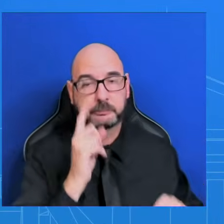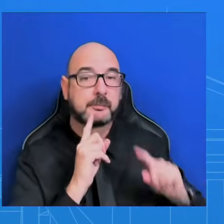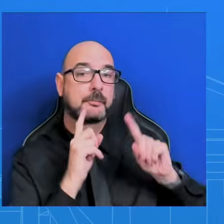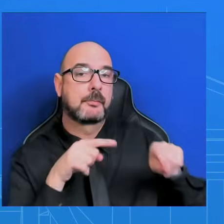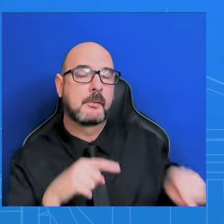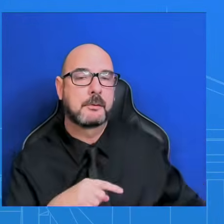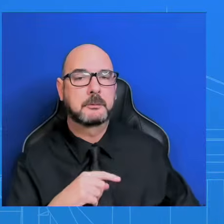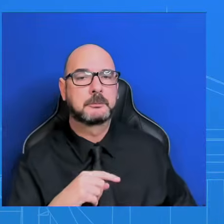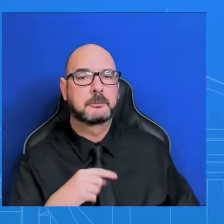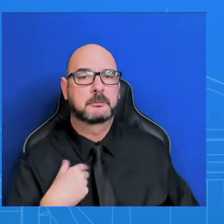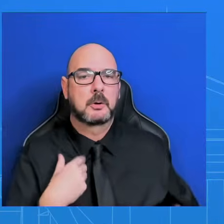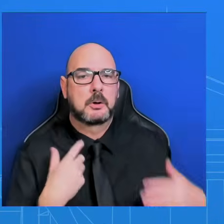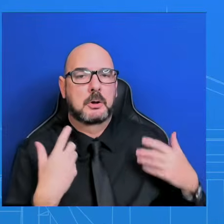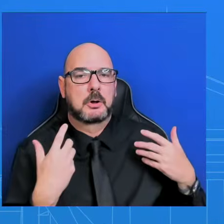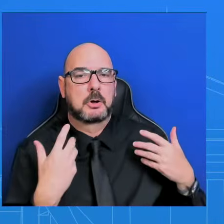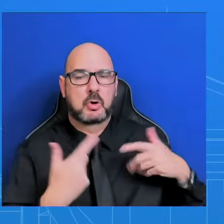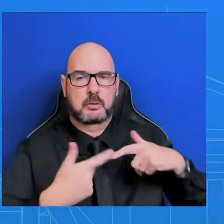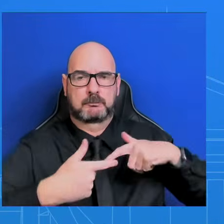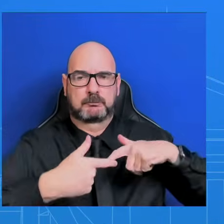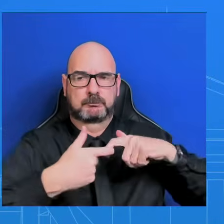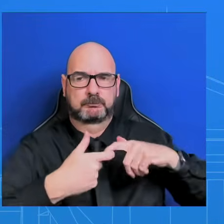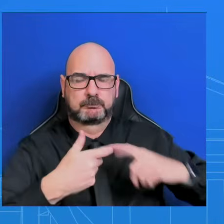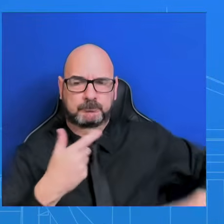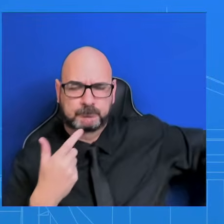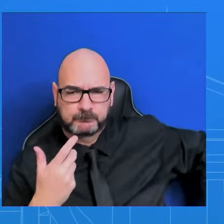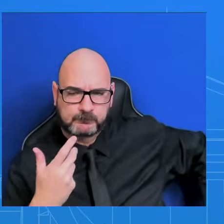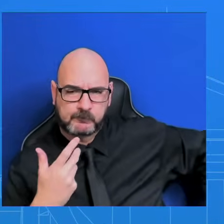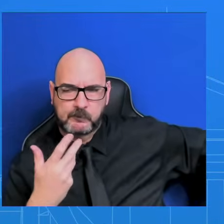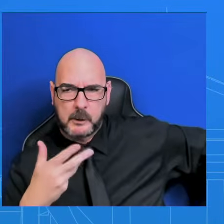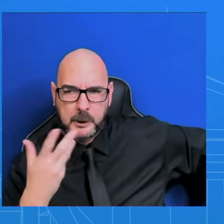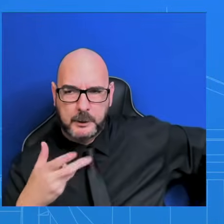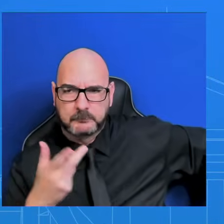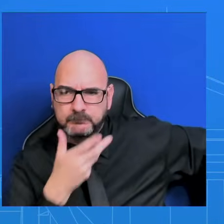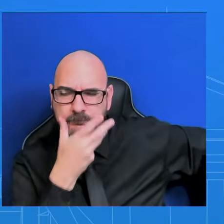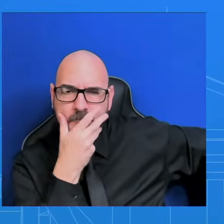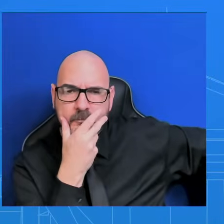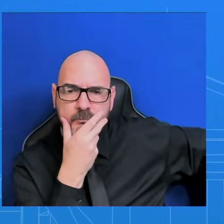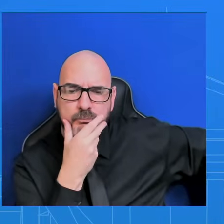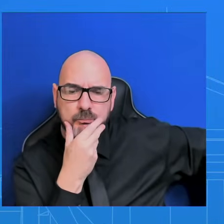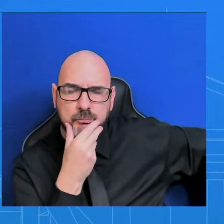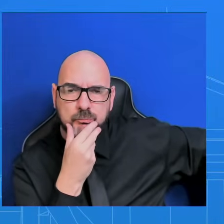when there's a -- when this conflict is over that we can work in a collaborative way